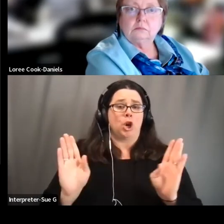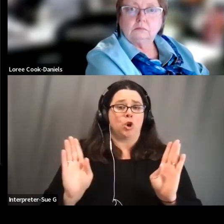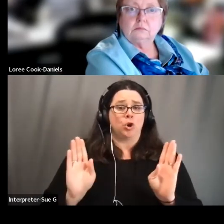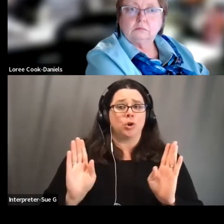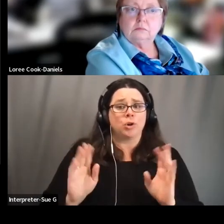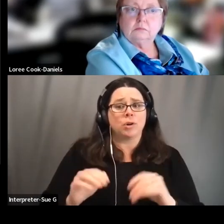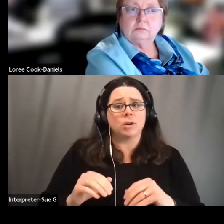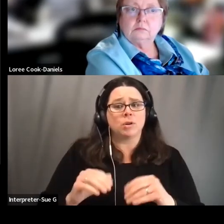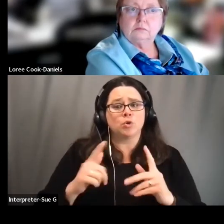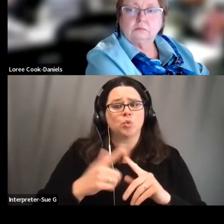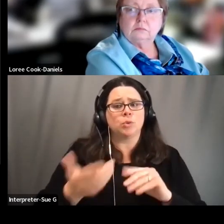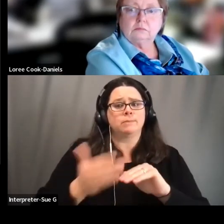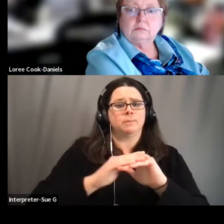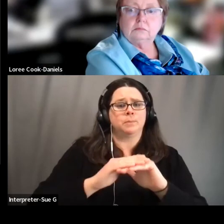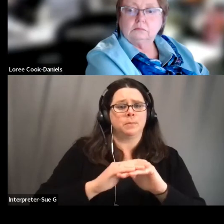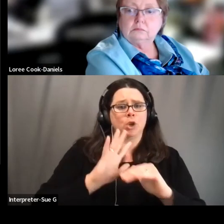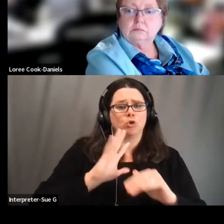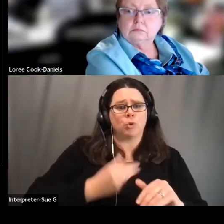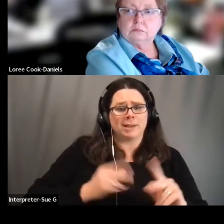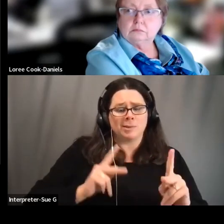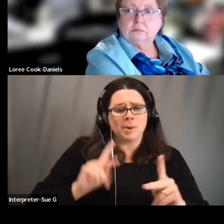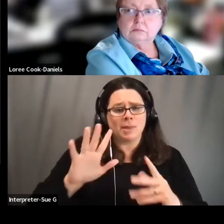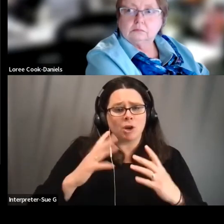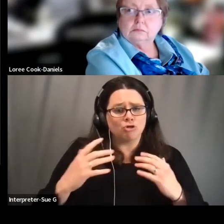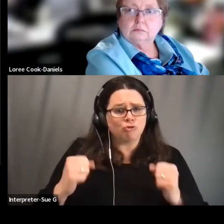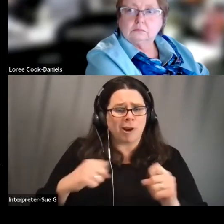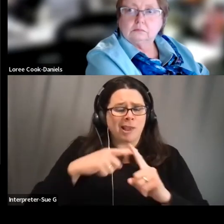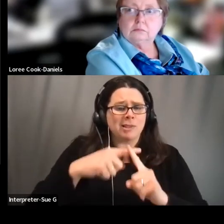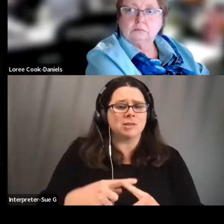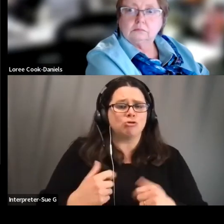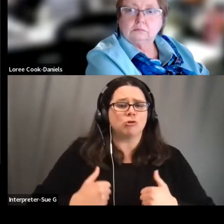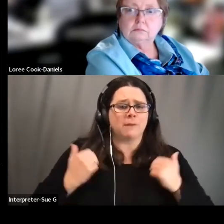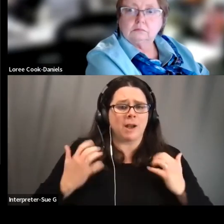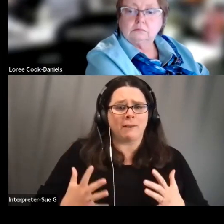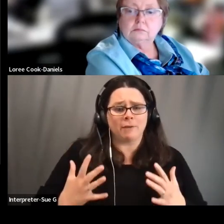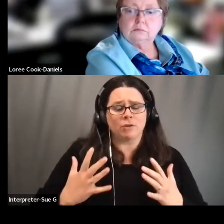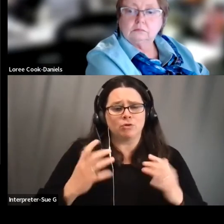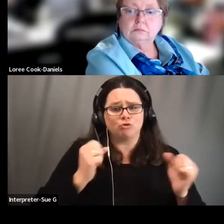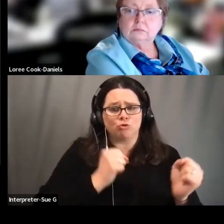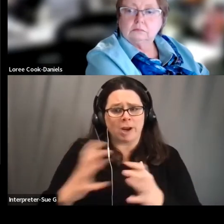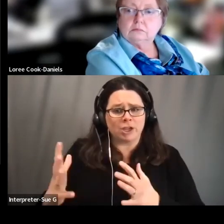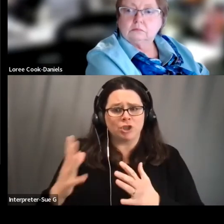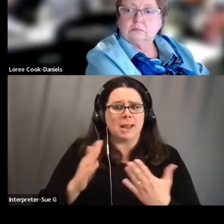To increase trans people's strengths, survival strategies and methods of thriving.